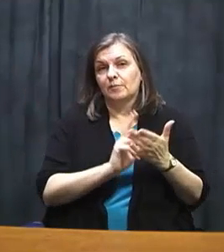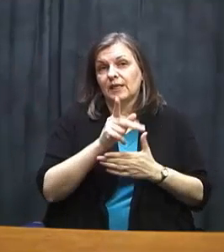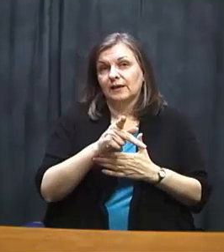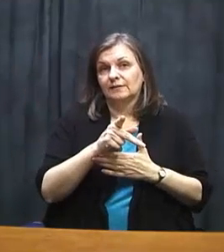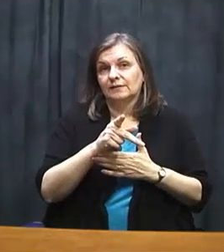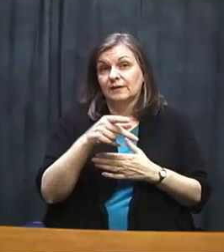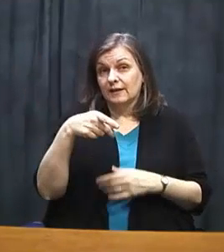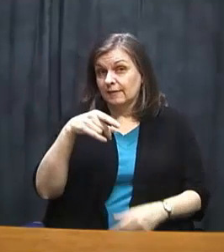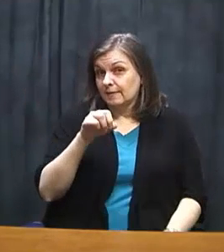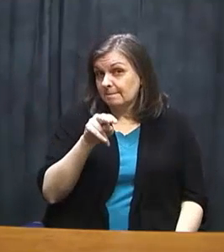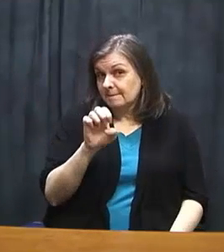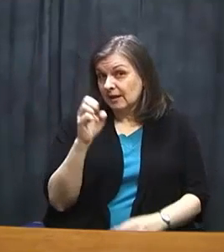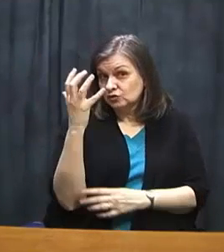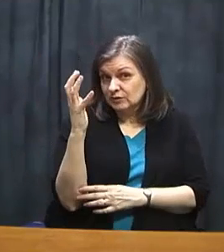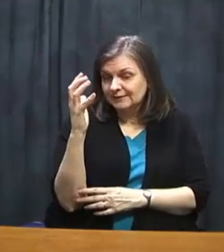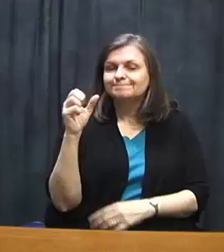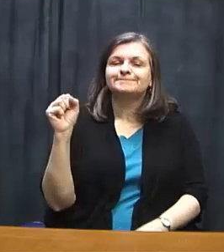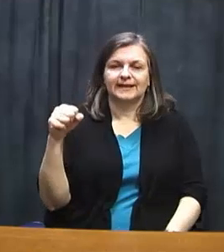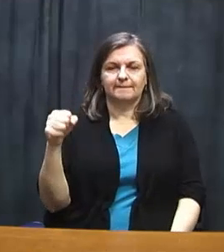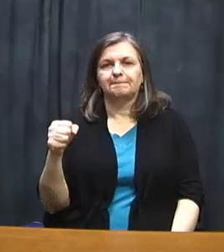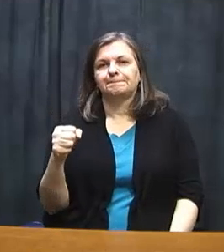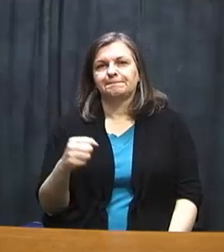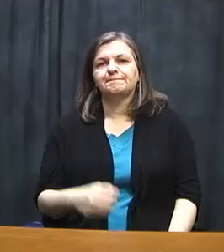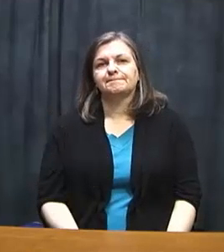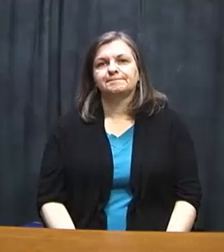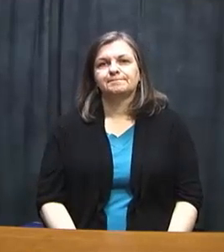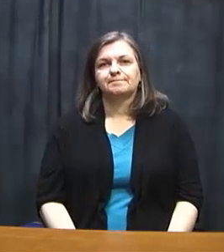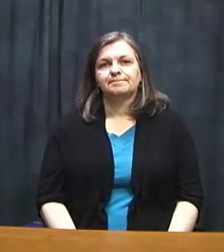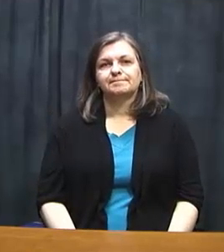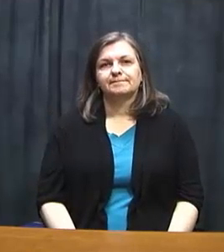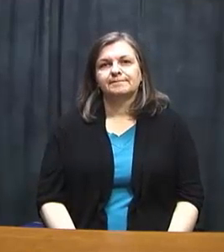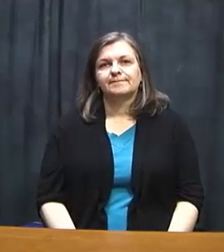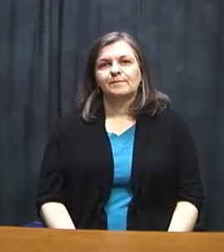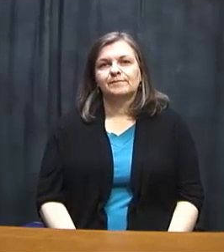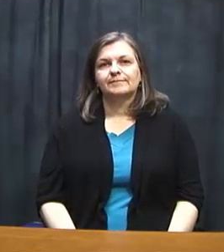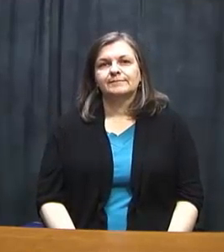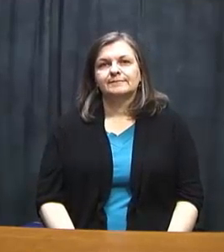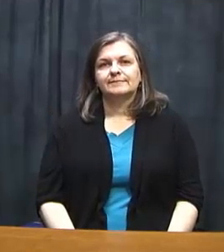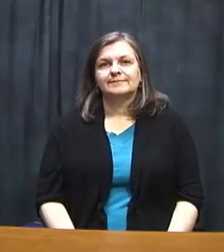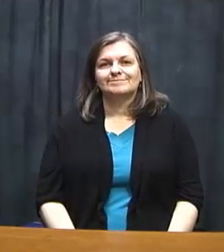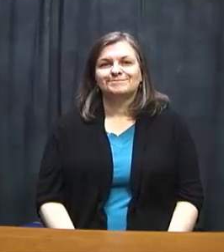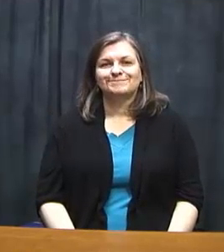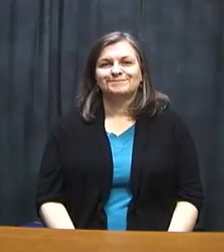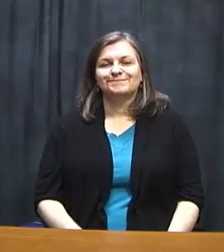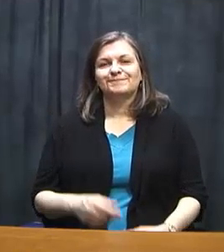the pine tree (shape)?? right so what we want to think about